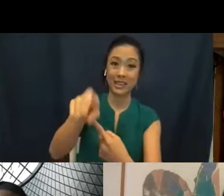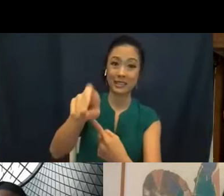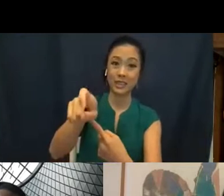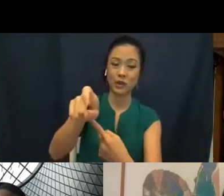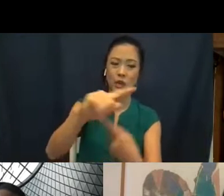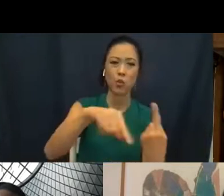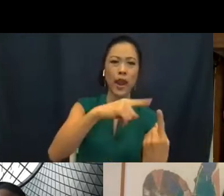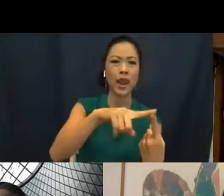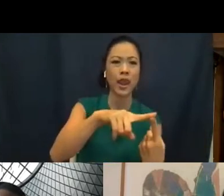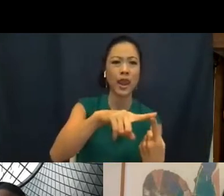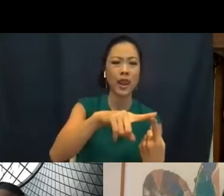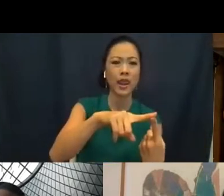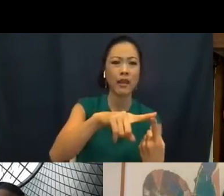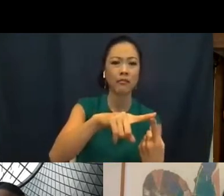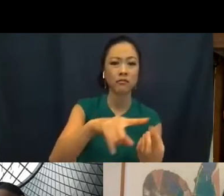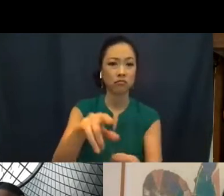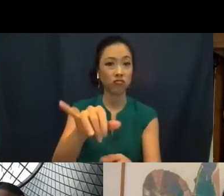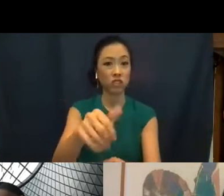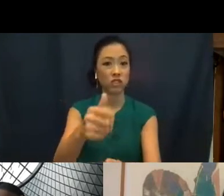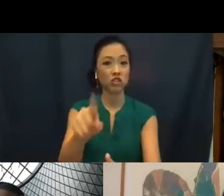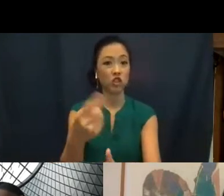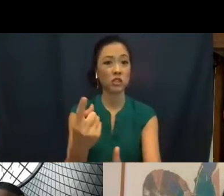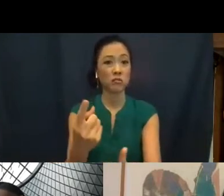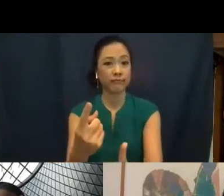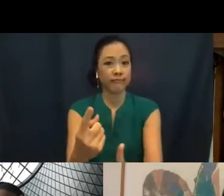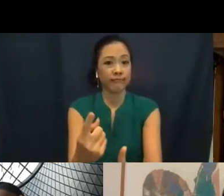when is it needed? I do come from a fellowship in